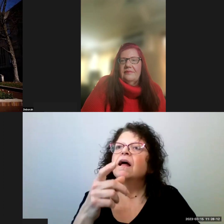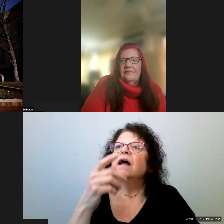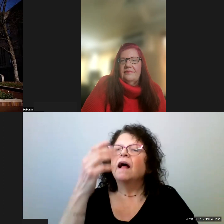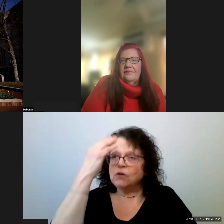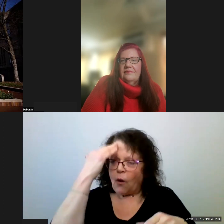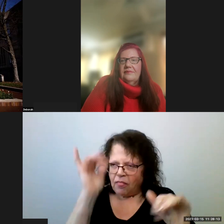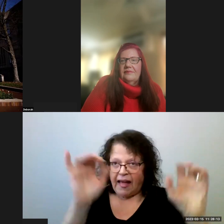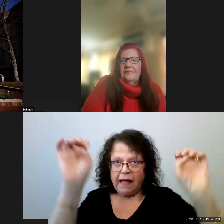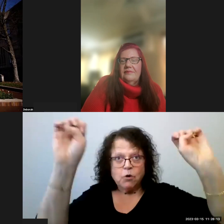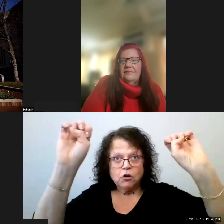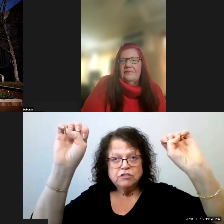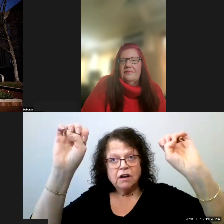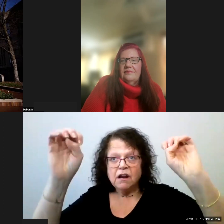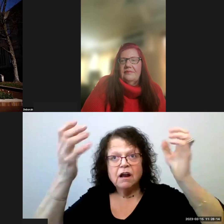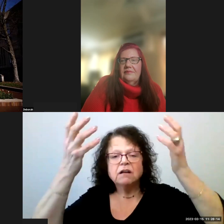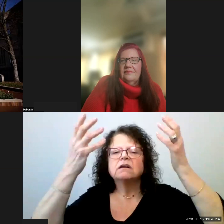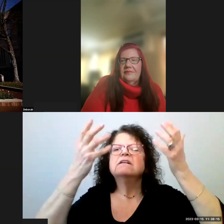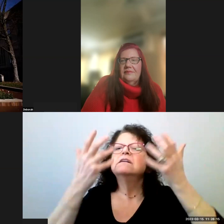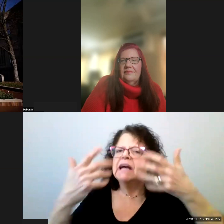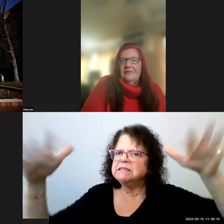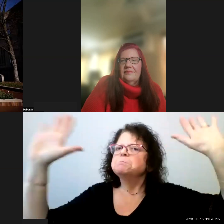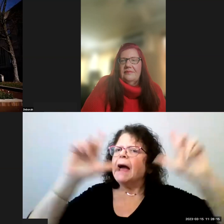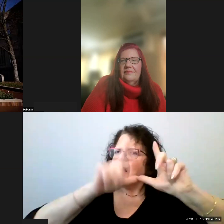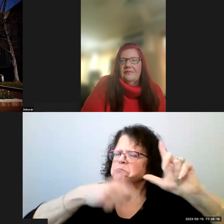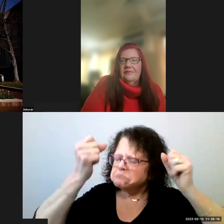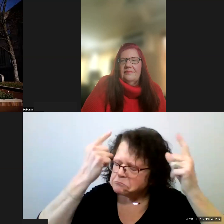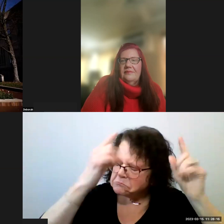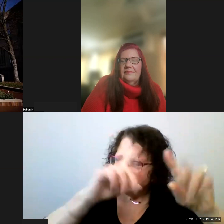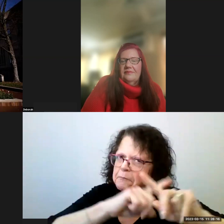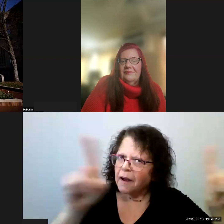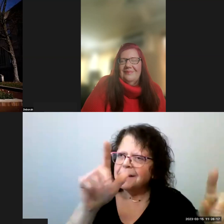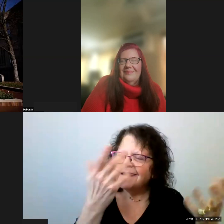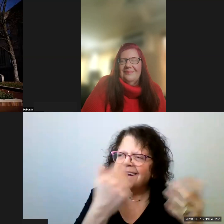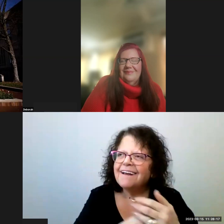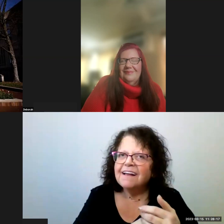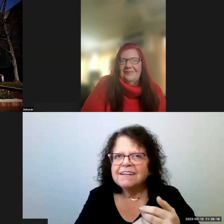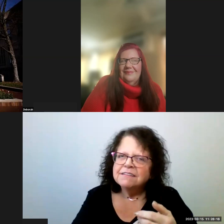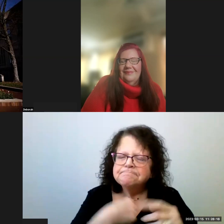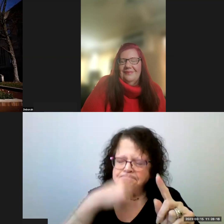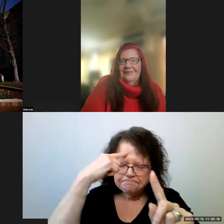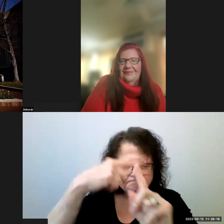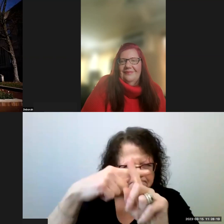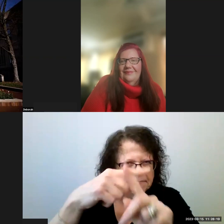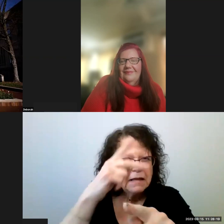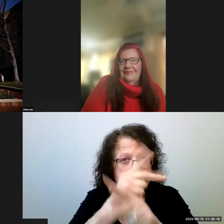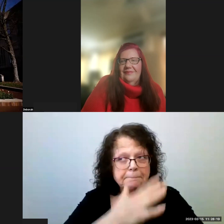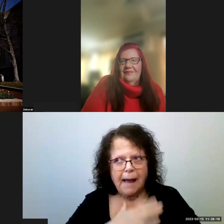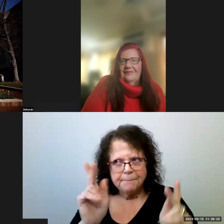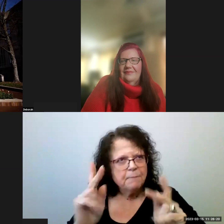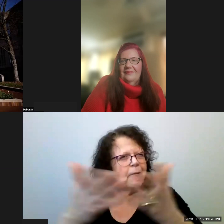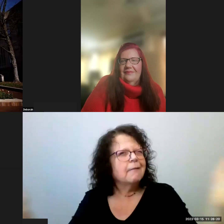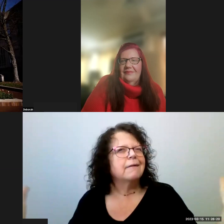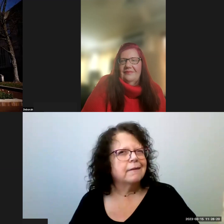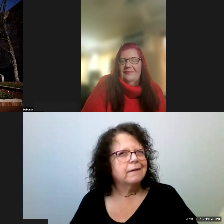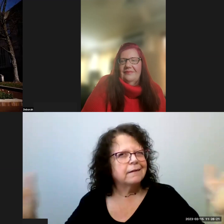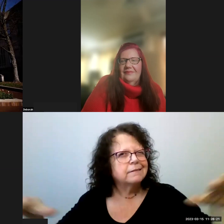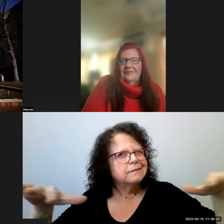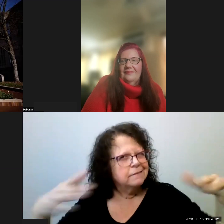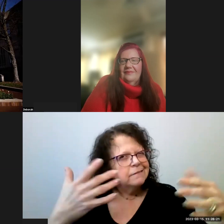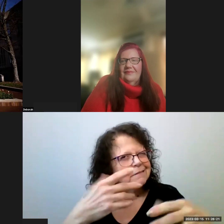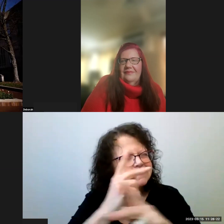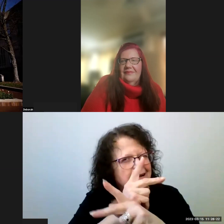But at least, if I can just be positive to keep my people positive, I think we'll see